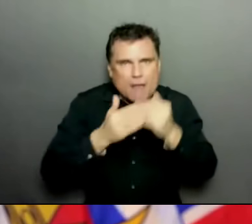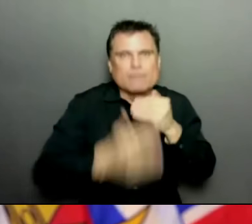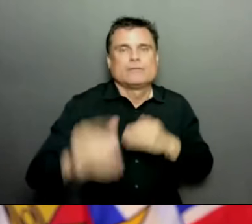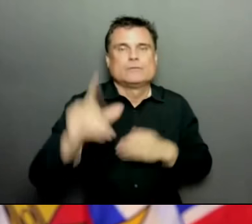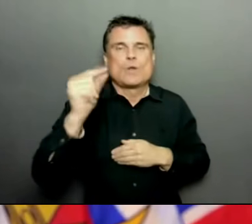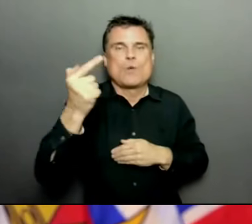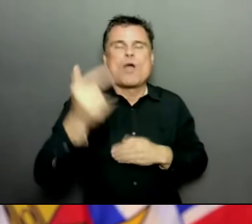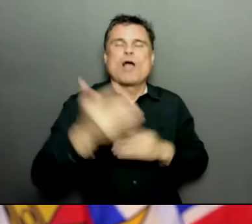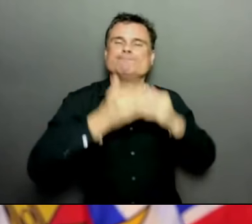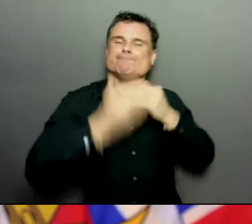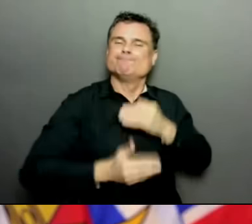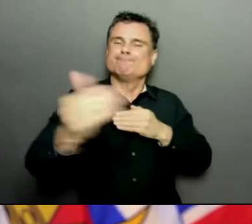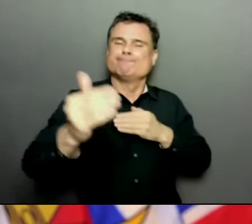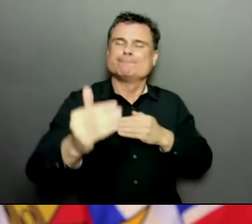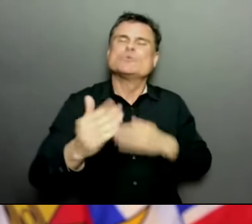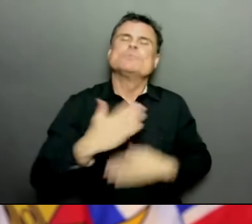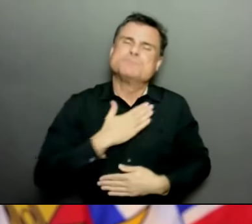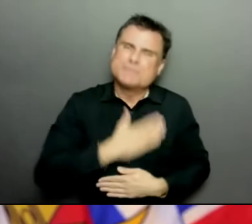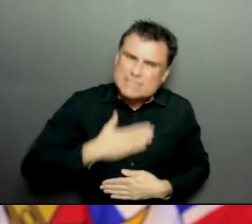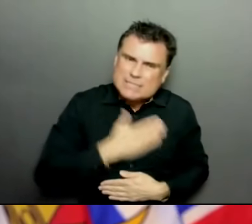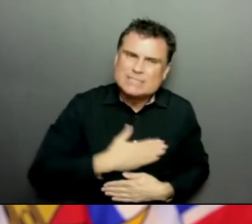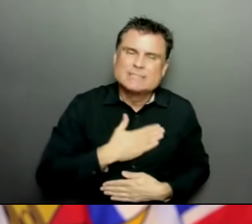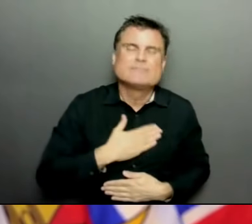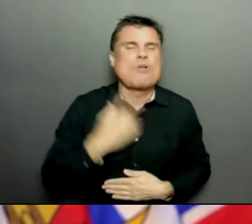Thank you.